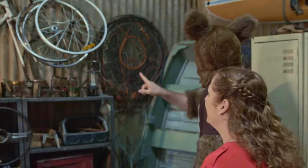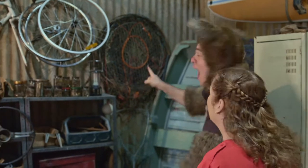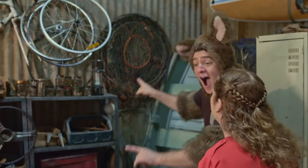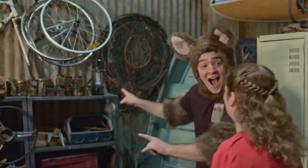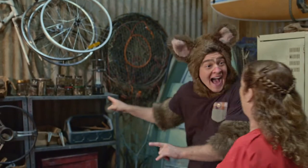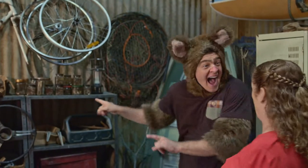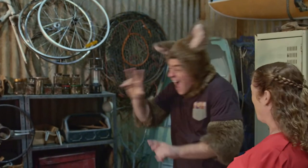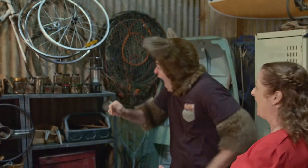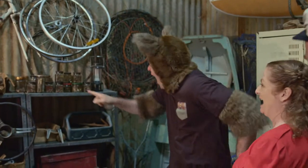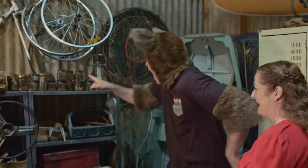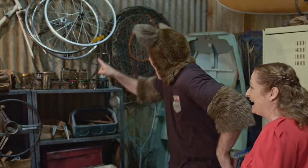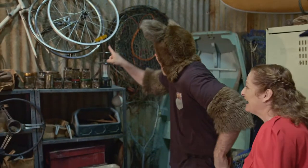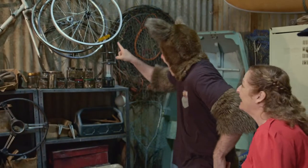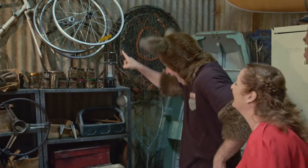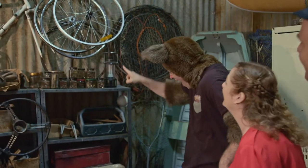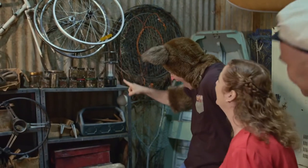Look! Look at all this stuff!